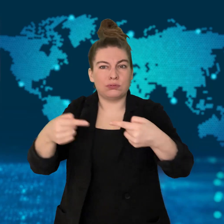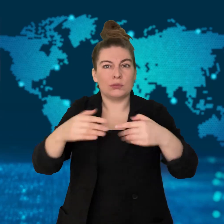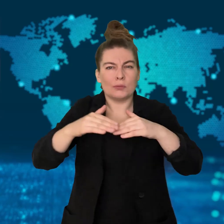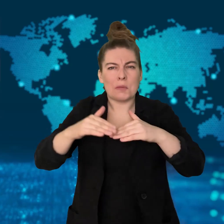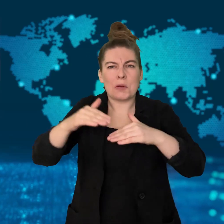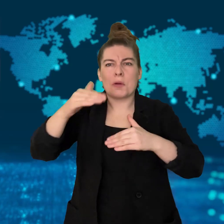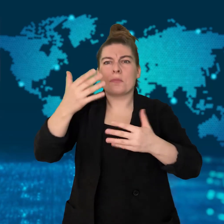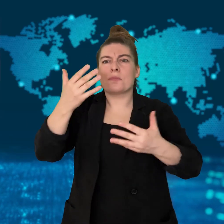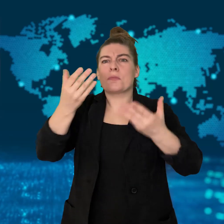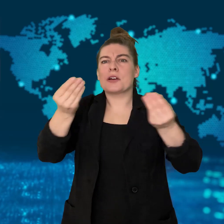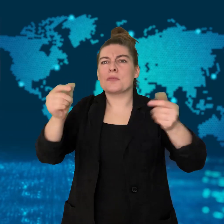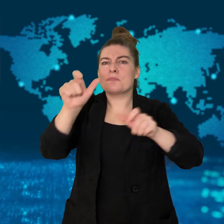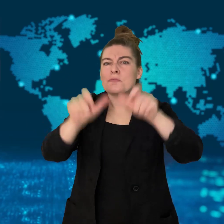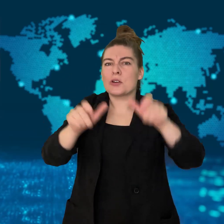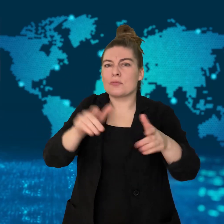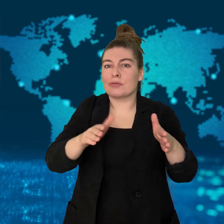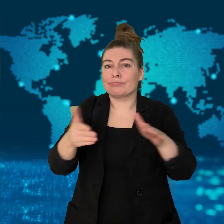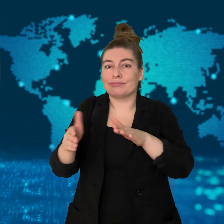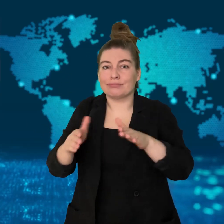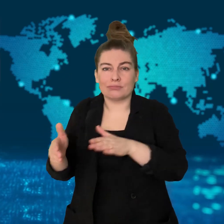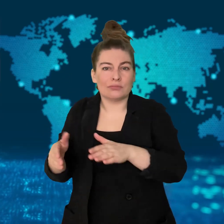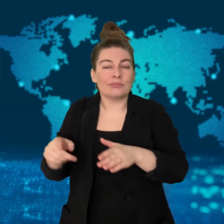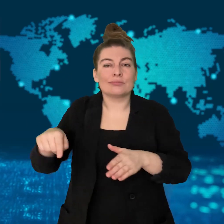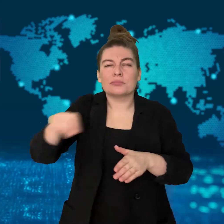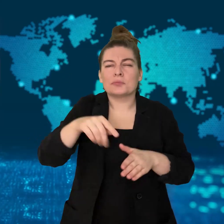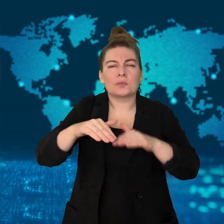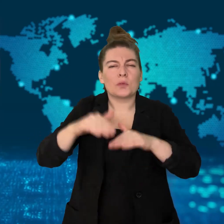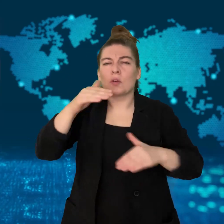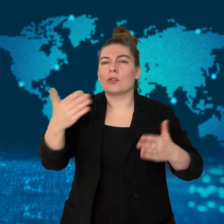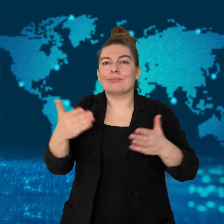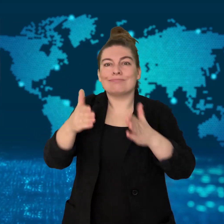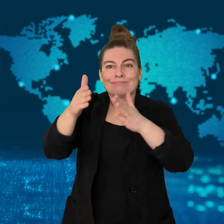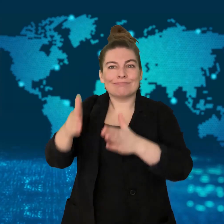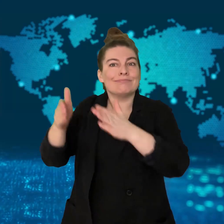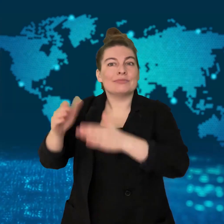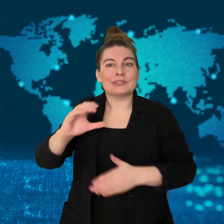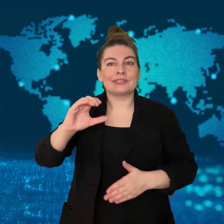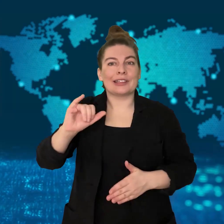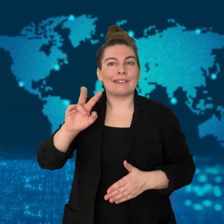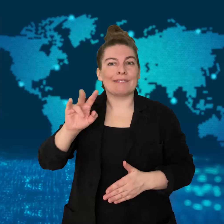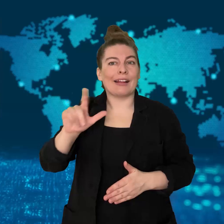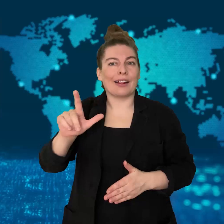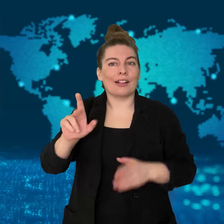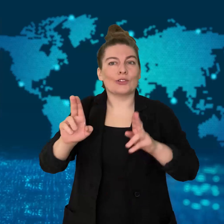in Syria on Thursday, and more people have been killed.